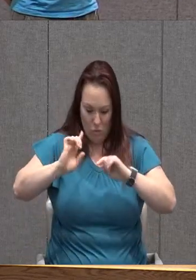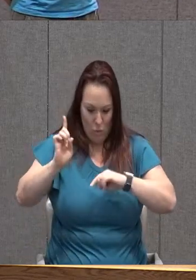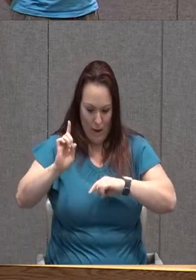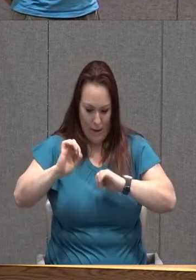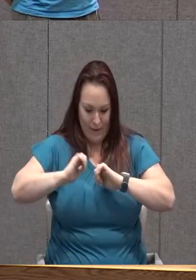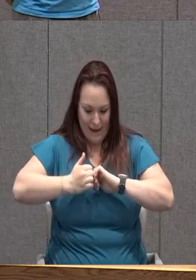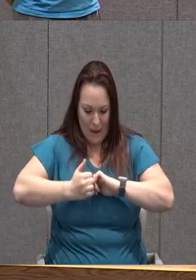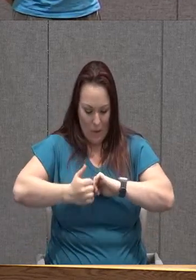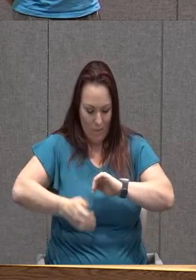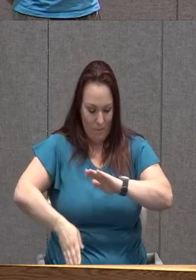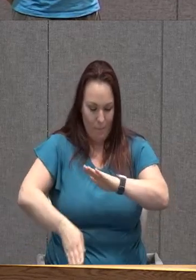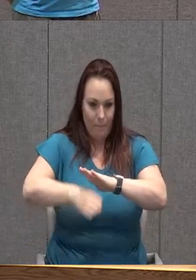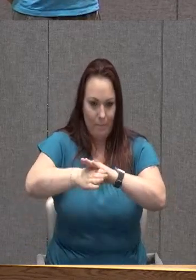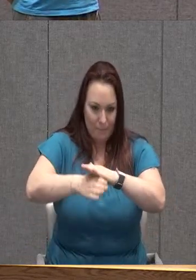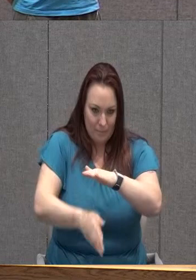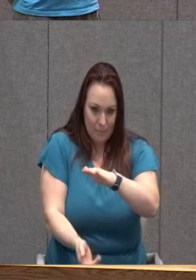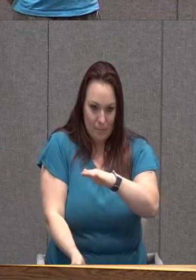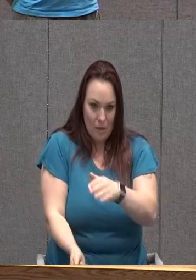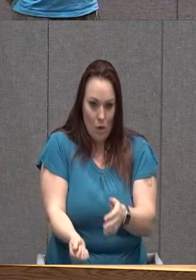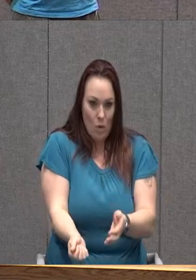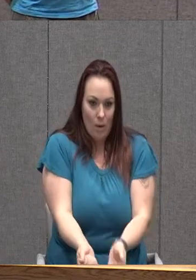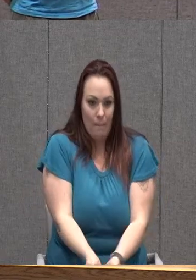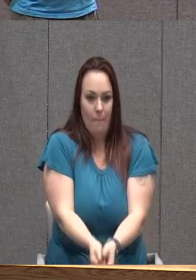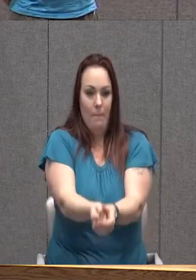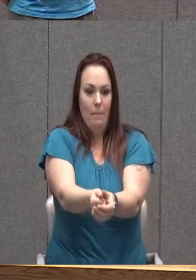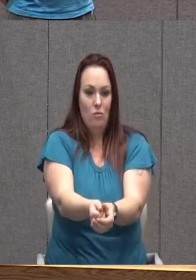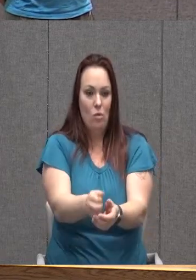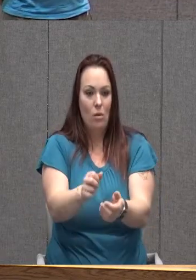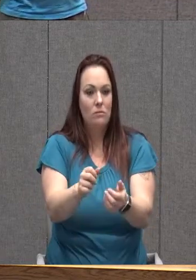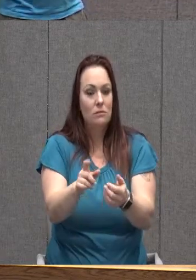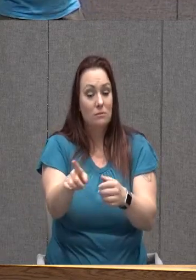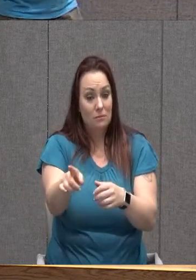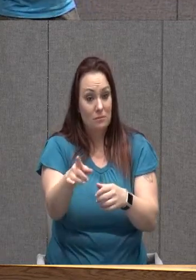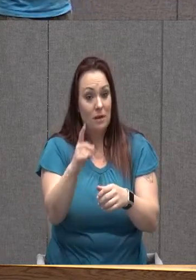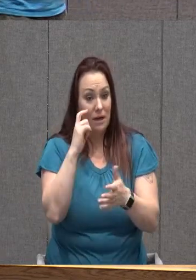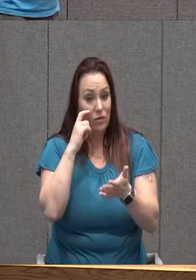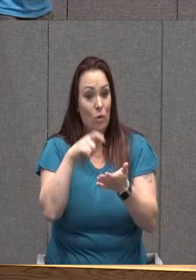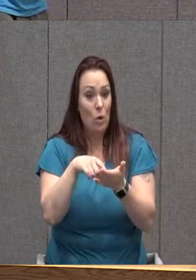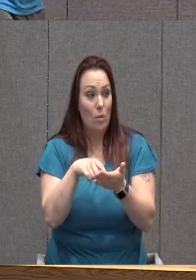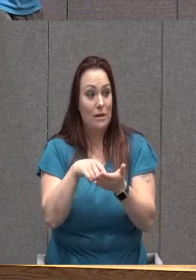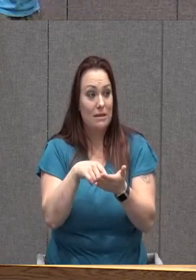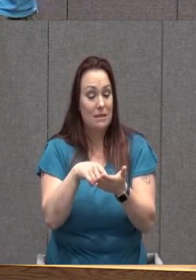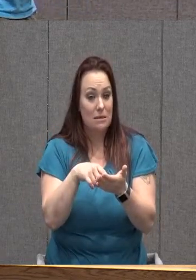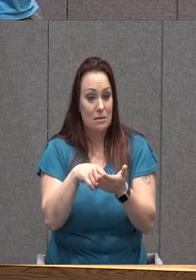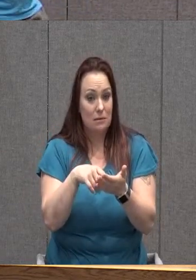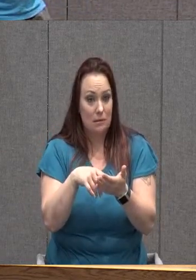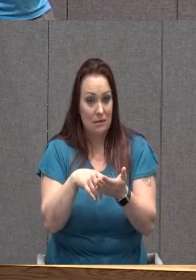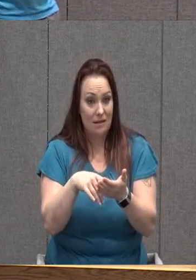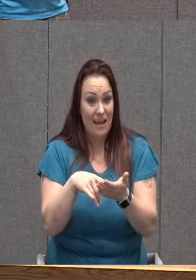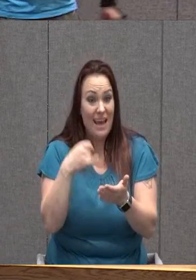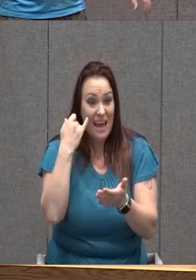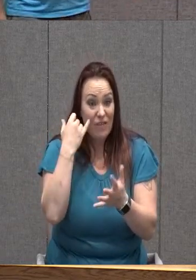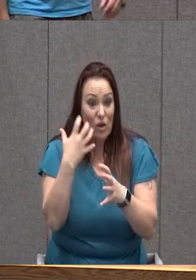So those are all things that we've got time to work on, but if you notice, if you really got a lot in a row,